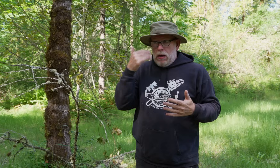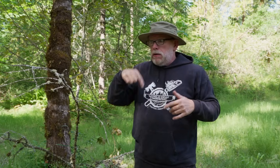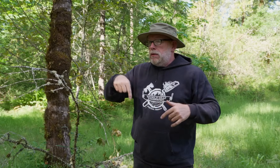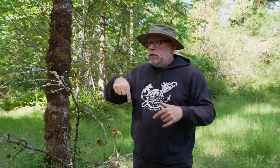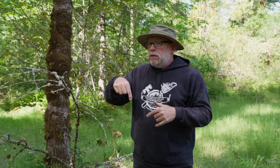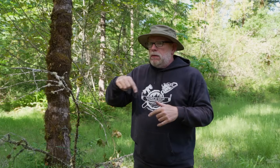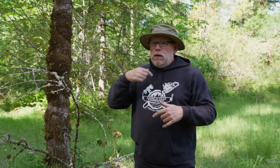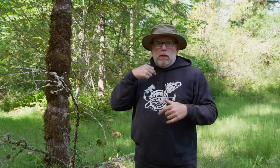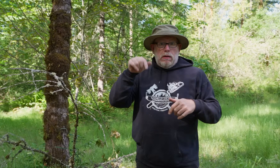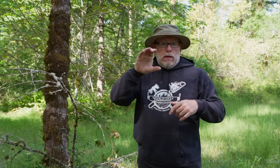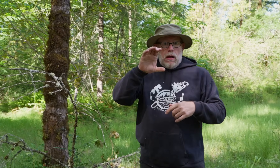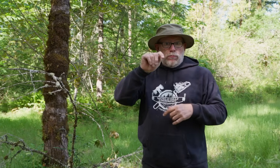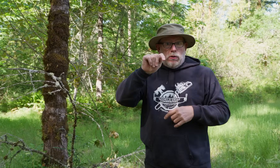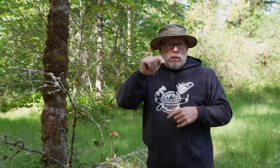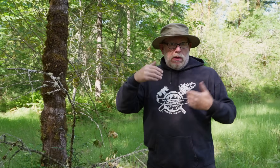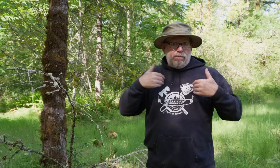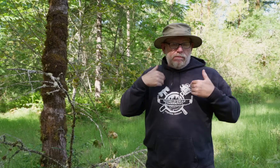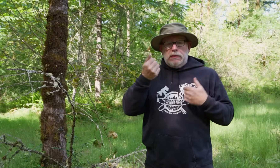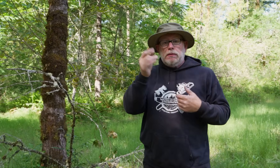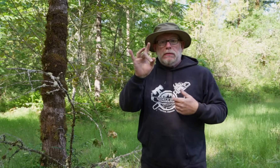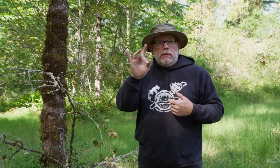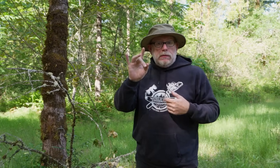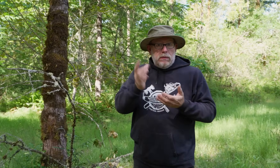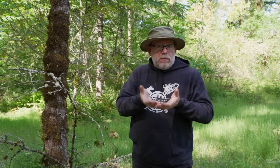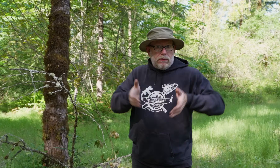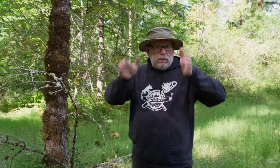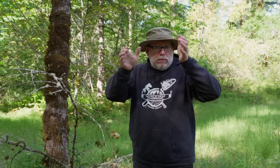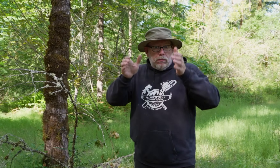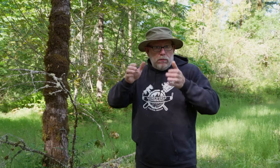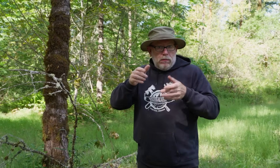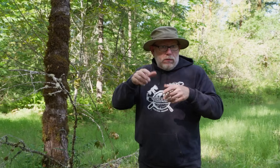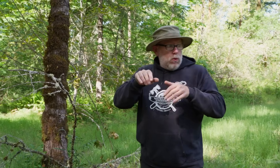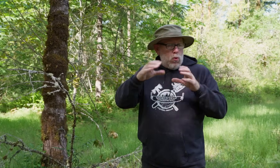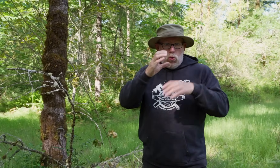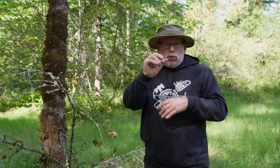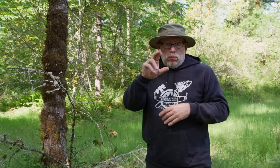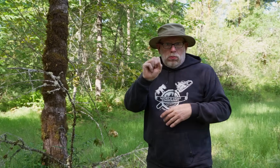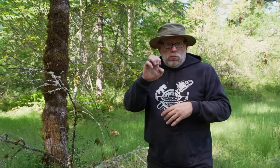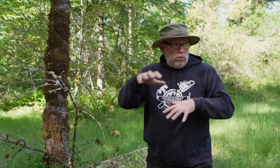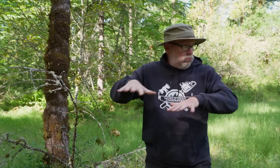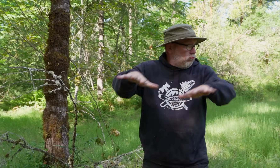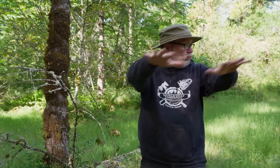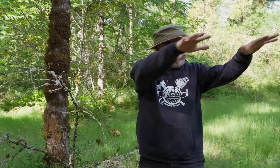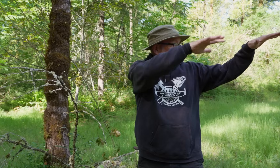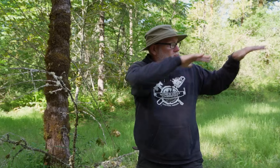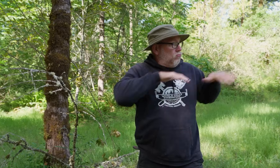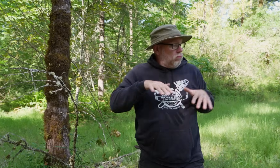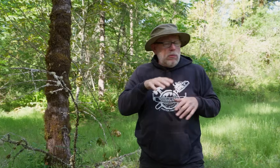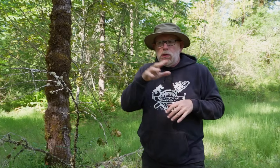Camp Taloali has 18 buckets course.